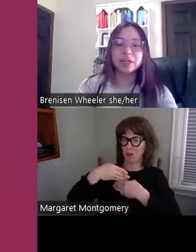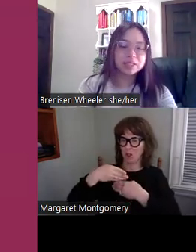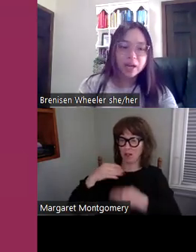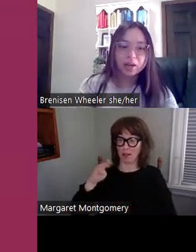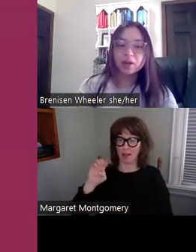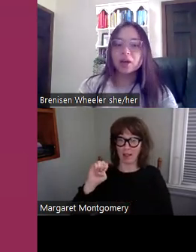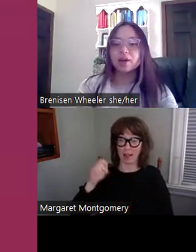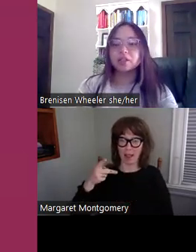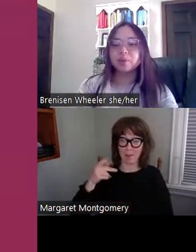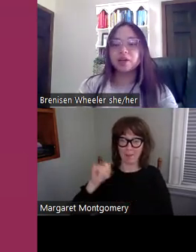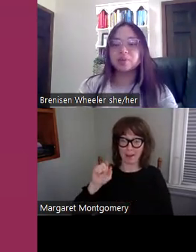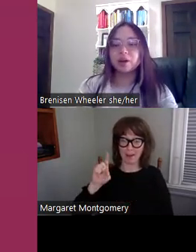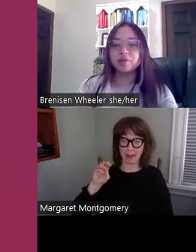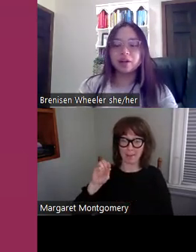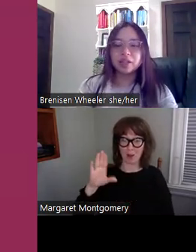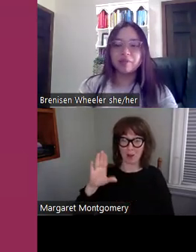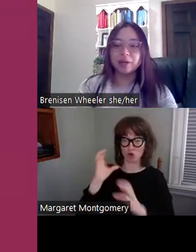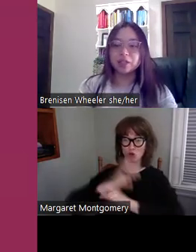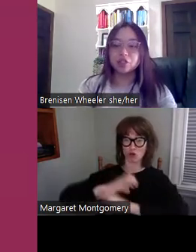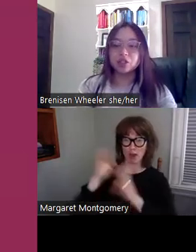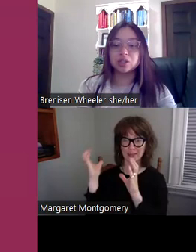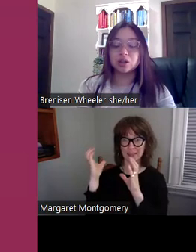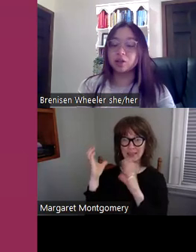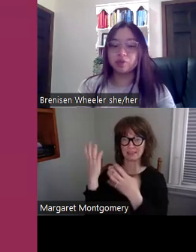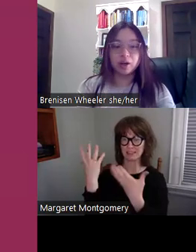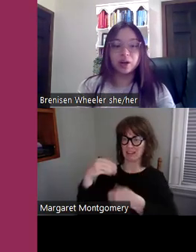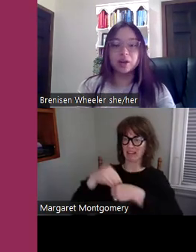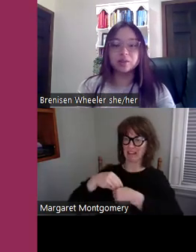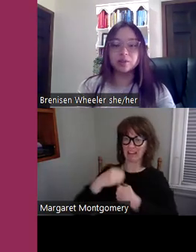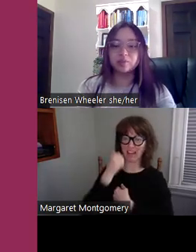in plain sight is because many of us have been conditions not to recognize the basic